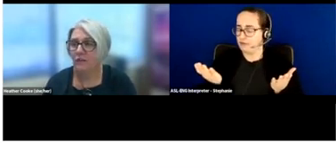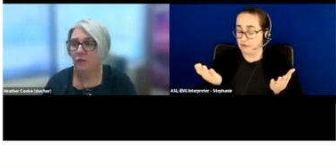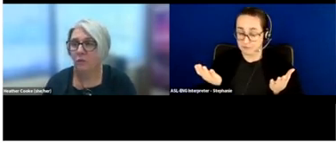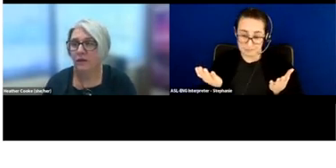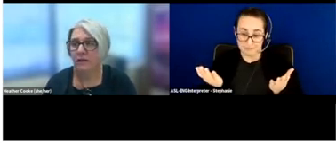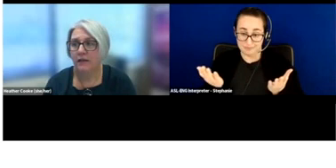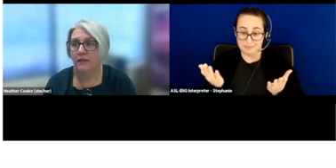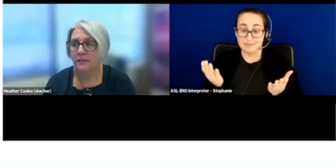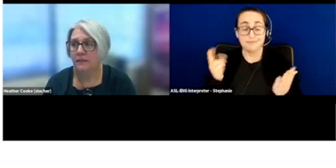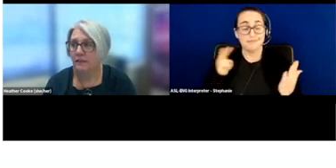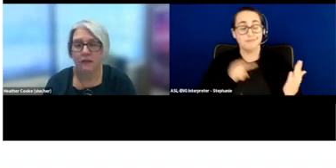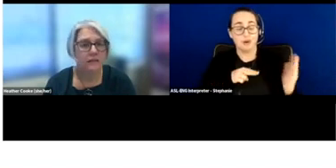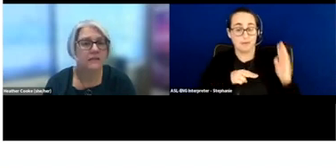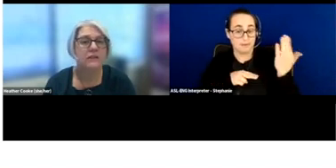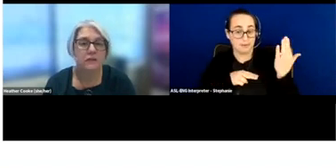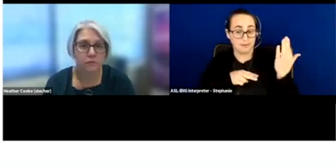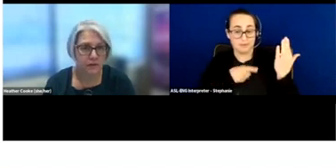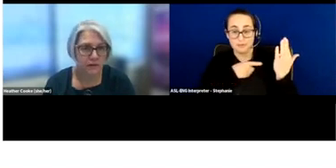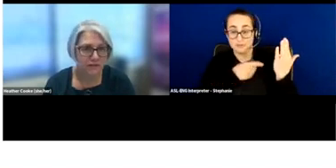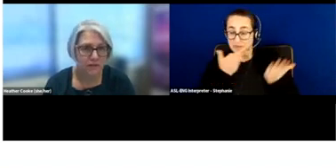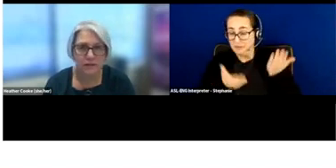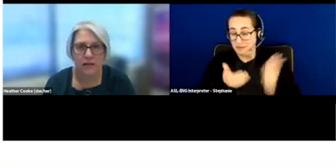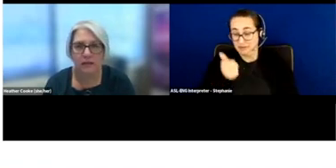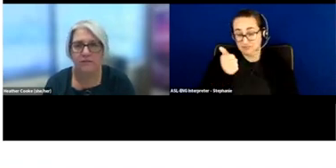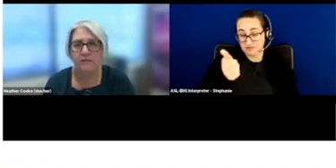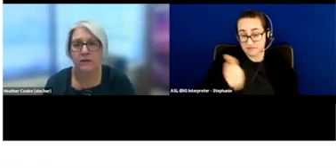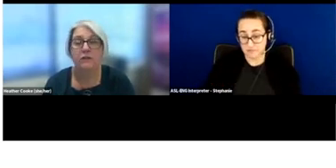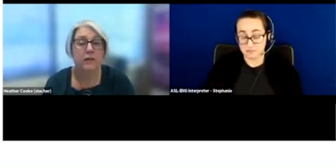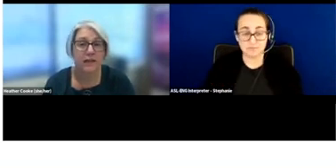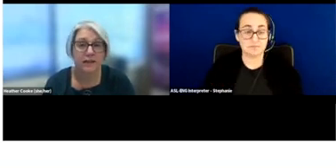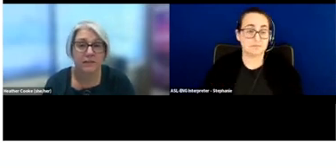And so we've conducted a series of webinars over the last five